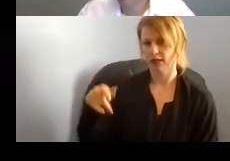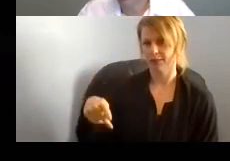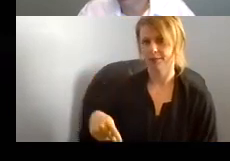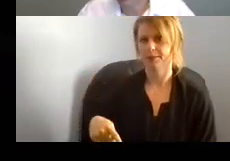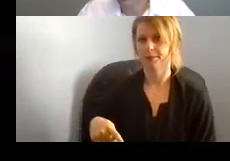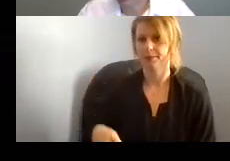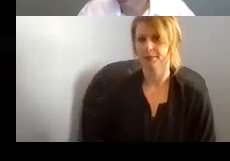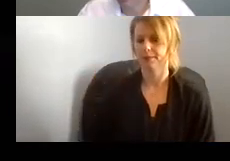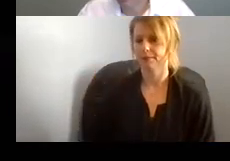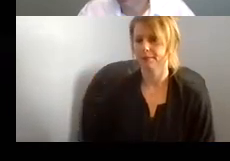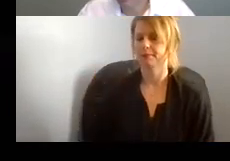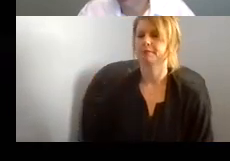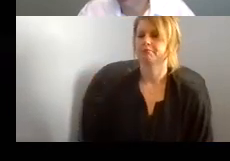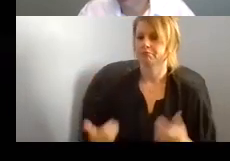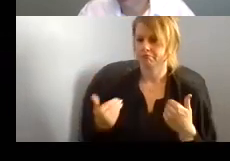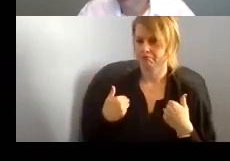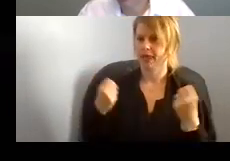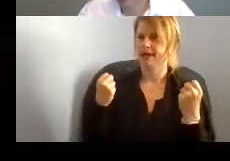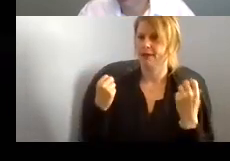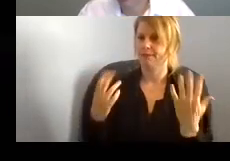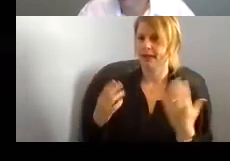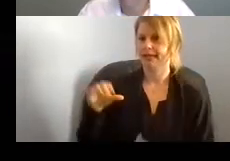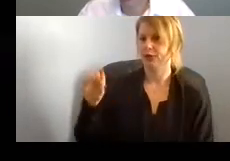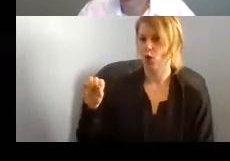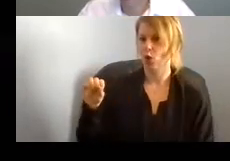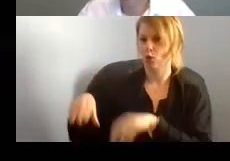We’ve got a number of co-hosts that are monitoring the chat box this morning.